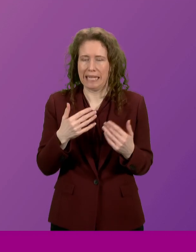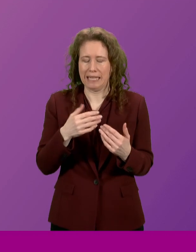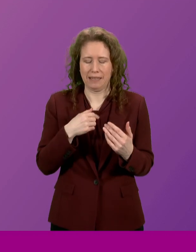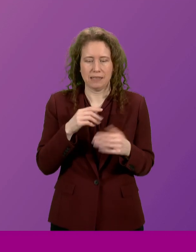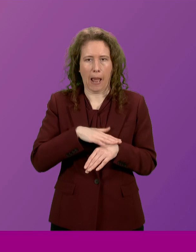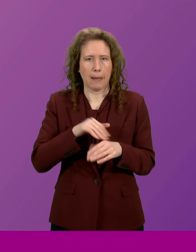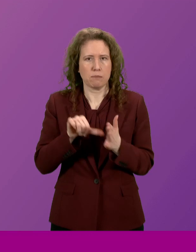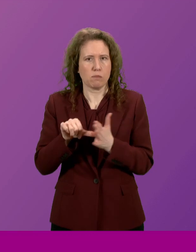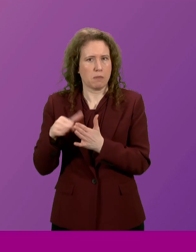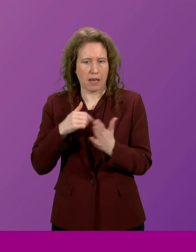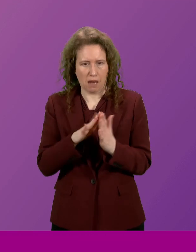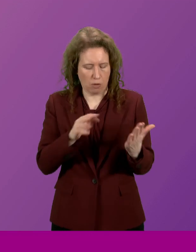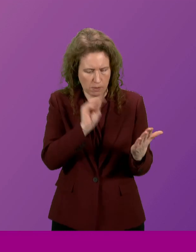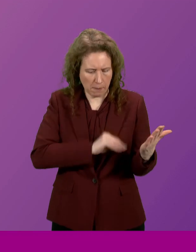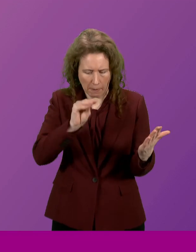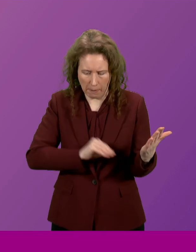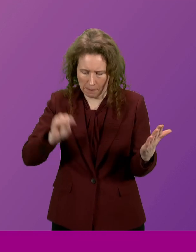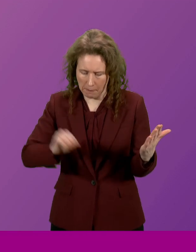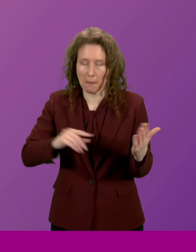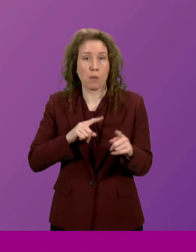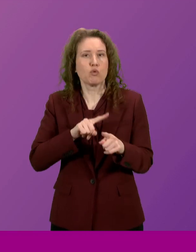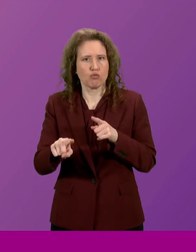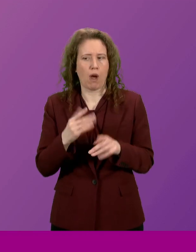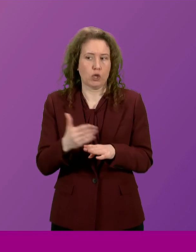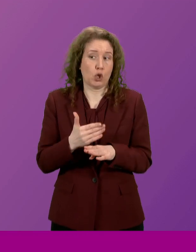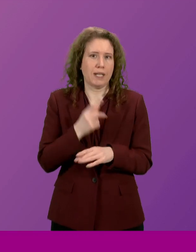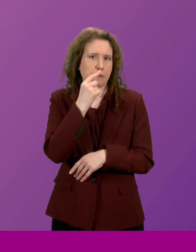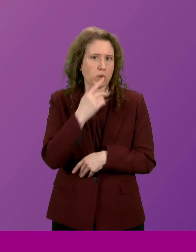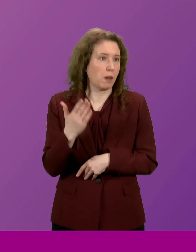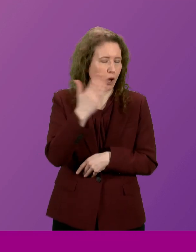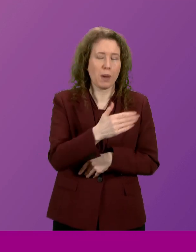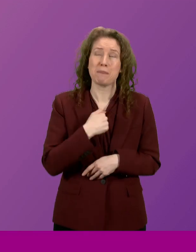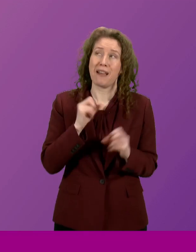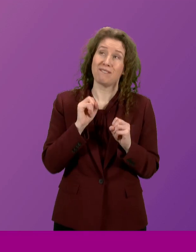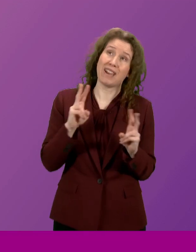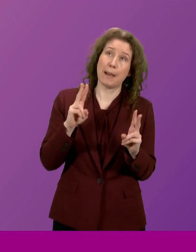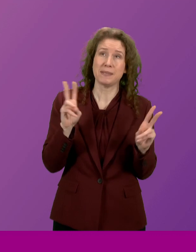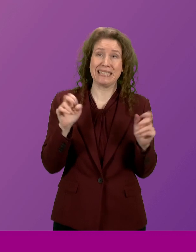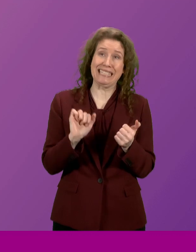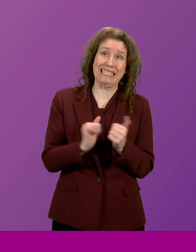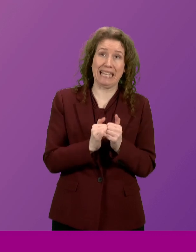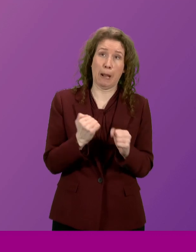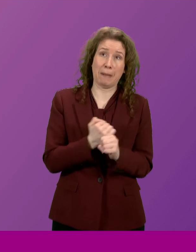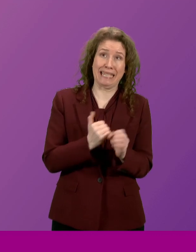but I will try to do that as early as I can. My “famed deal-making skills” will be available that